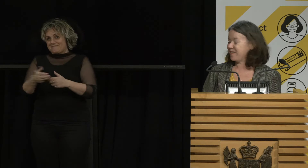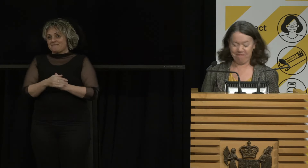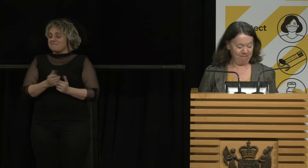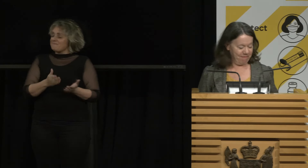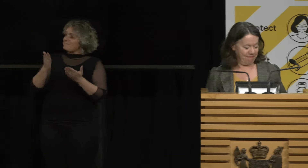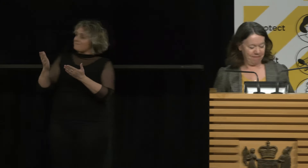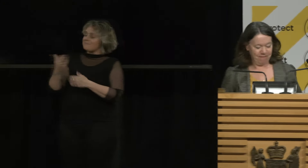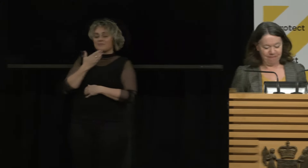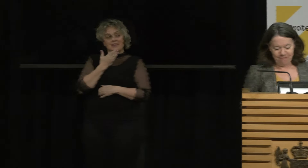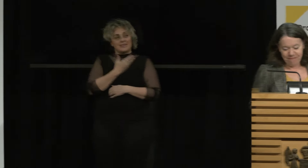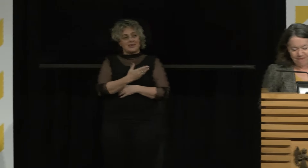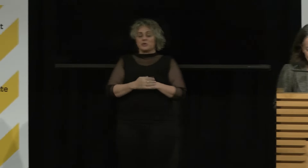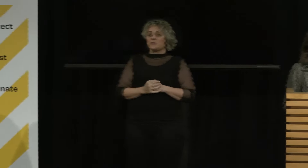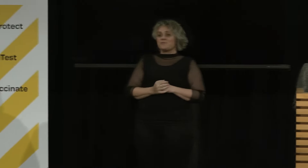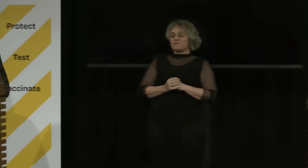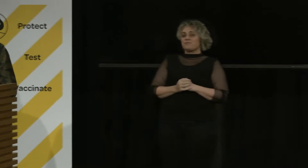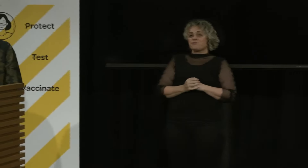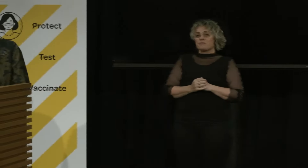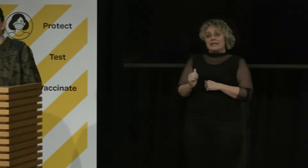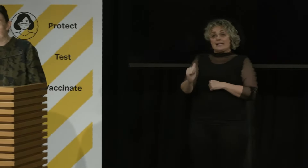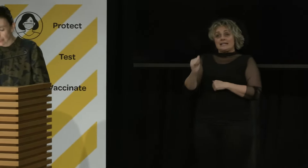today at my vaccine So please book yourself in